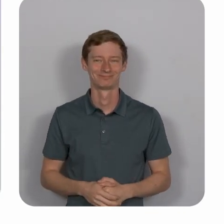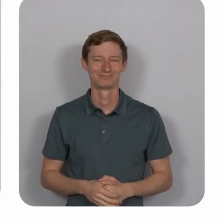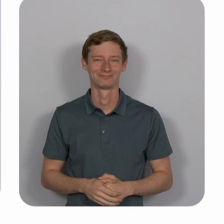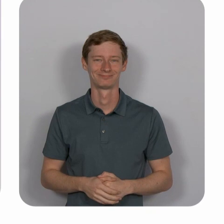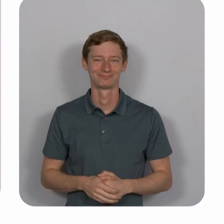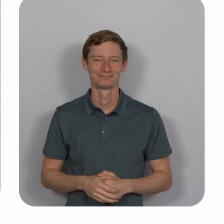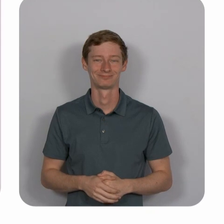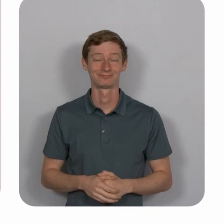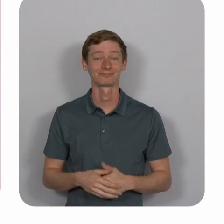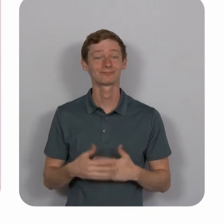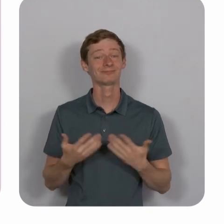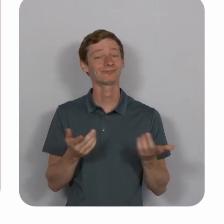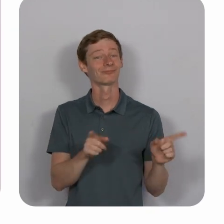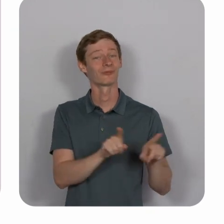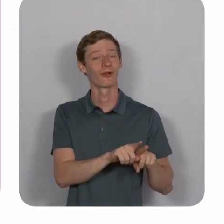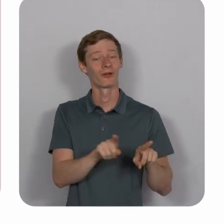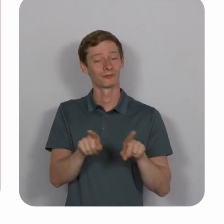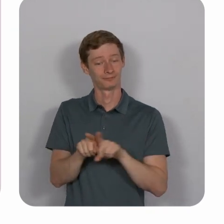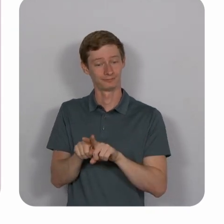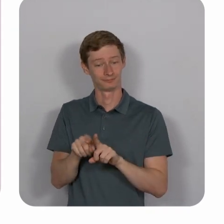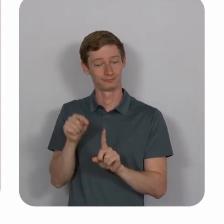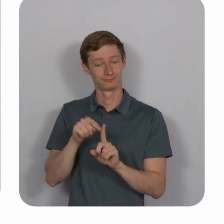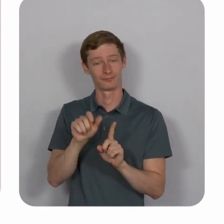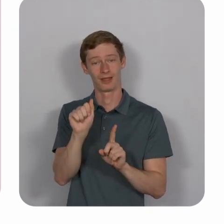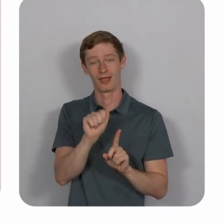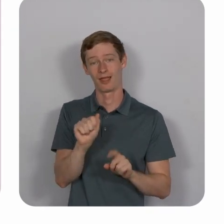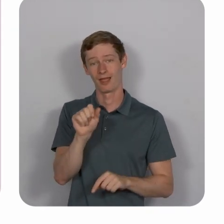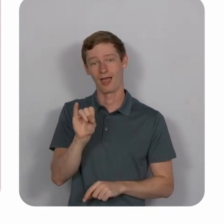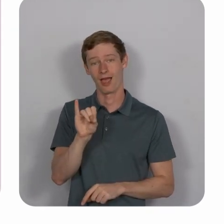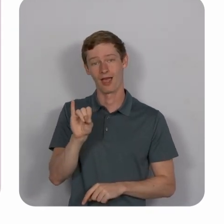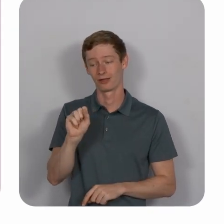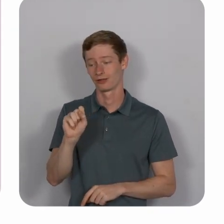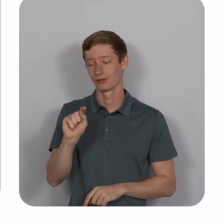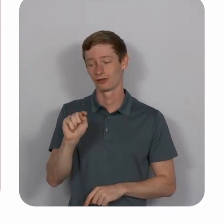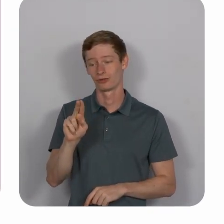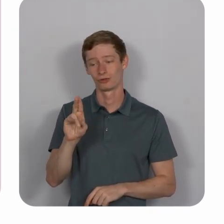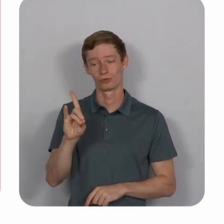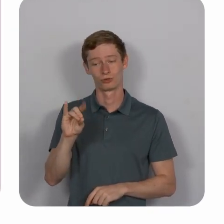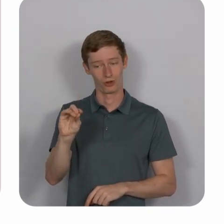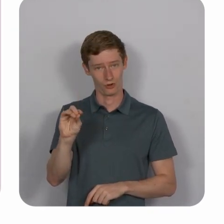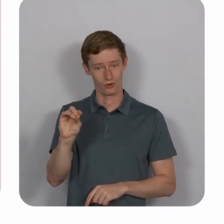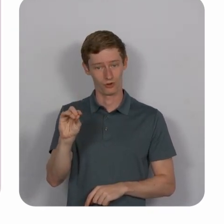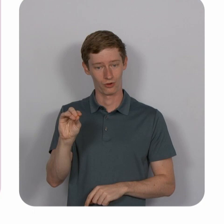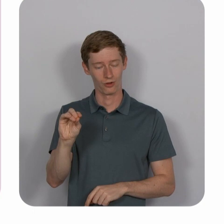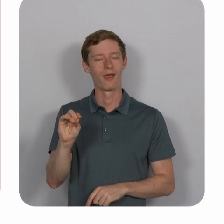In addition, the AI studio is used for release management.